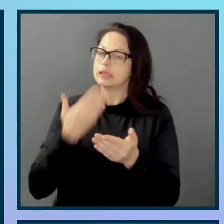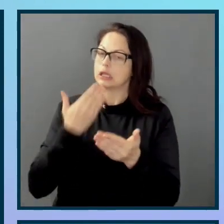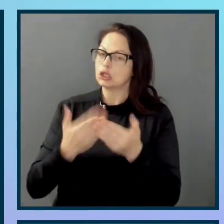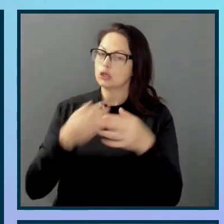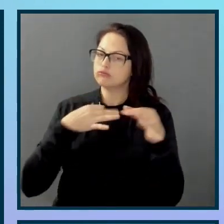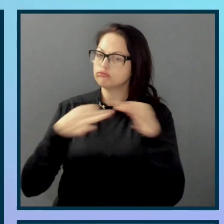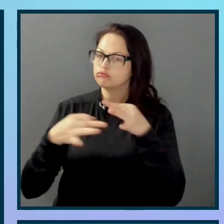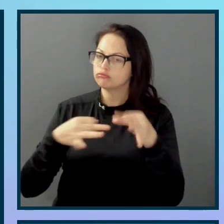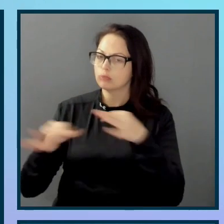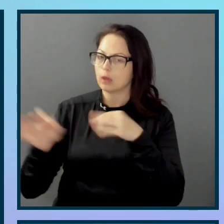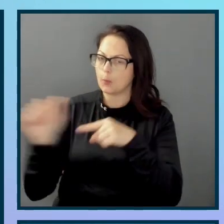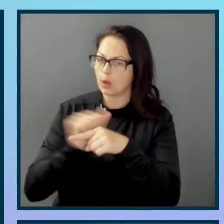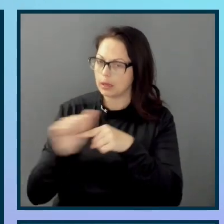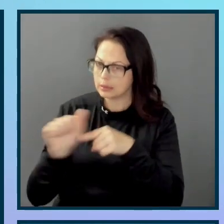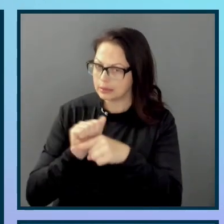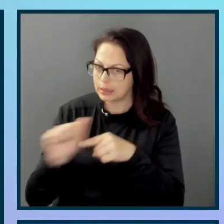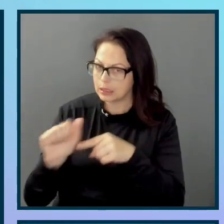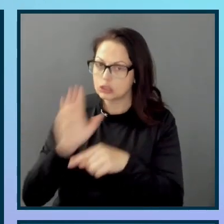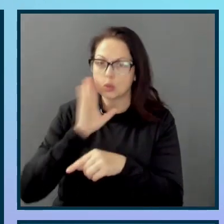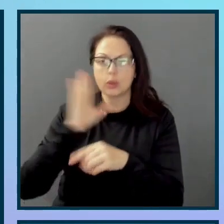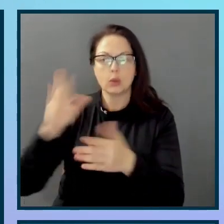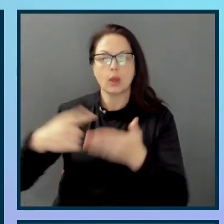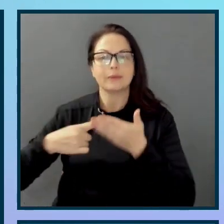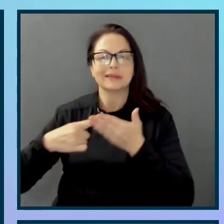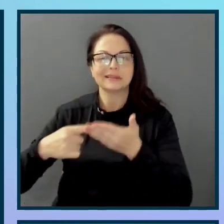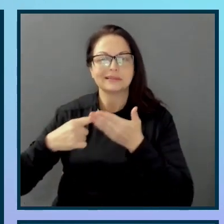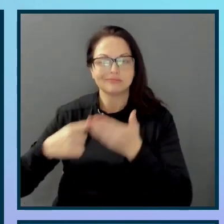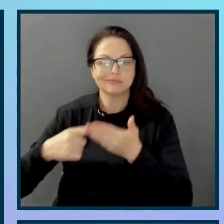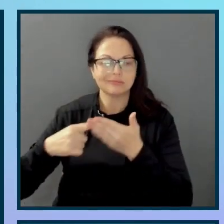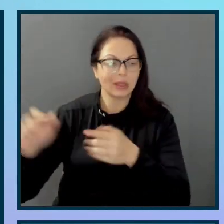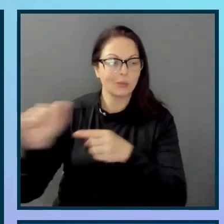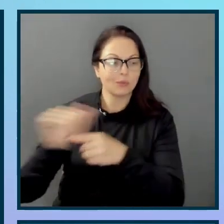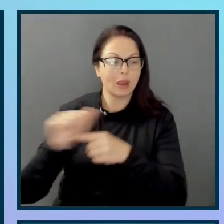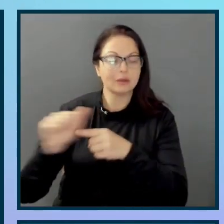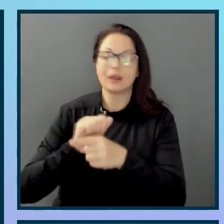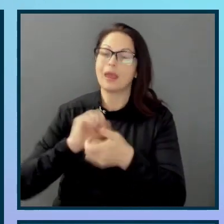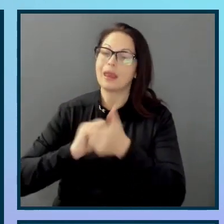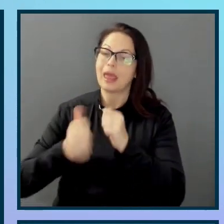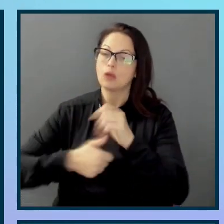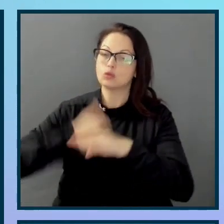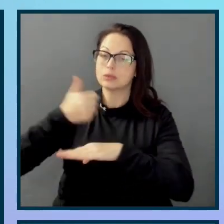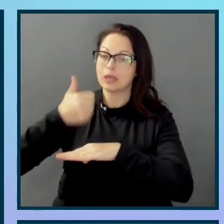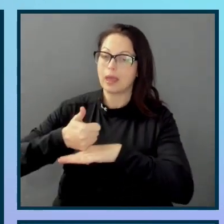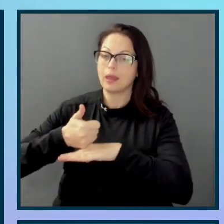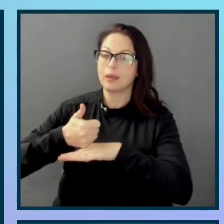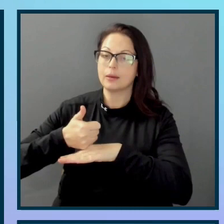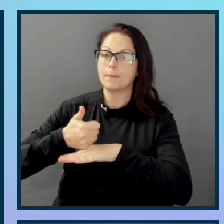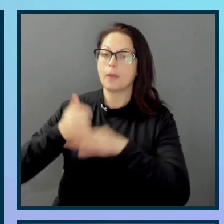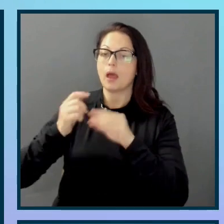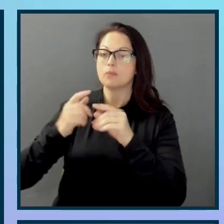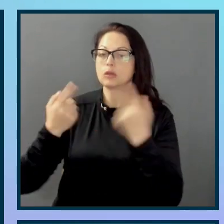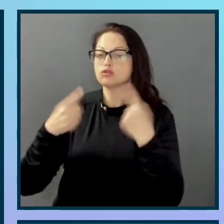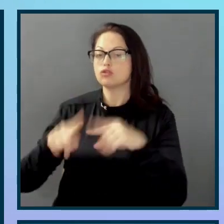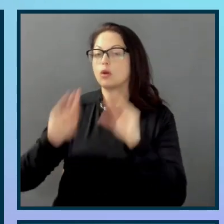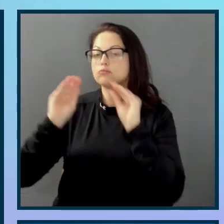we're gonna be talking about the sweet 16 of practices, how to implement them in practice, and how to manage the change associated with adopting it.